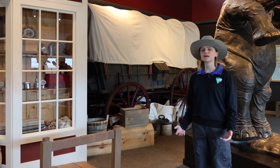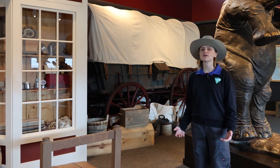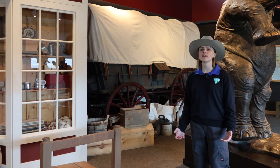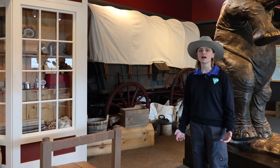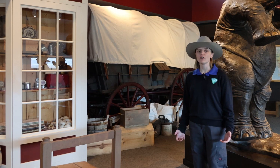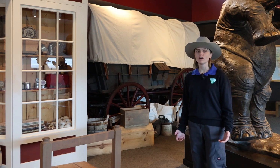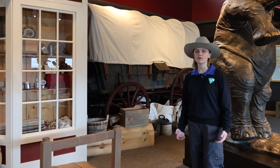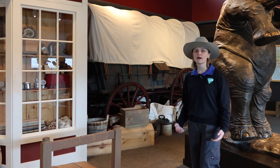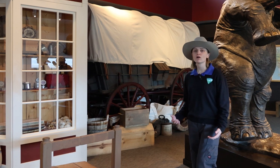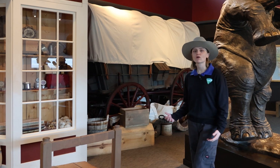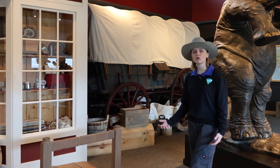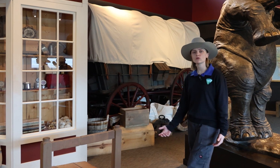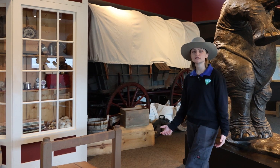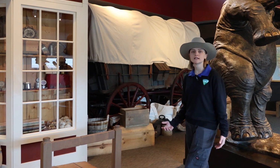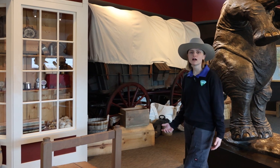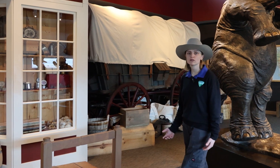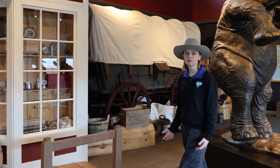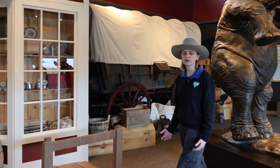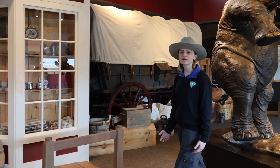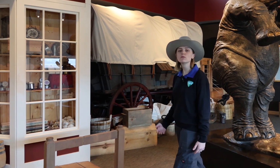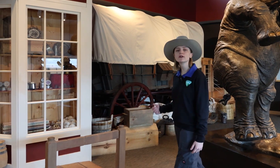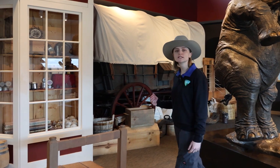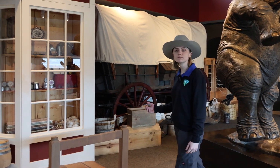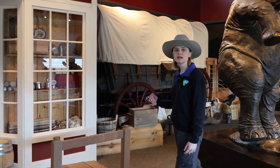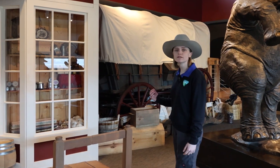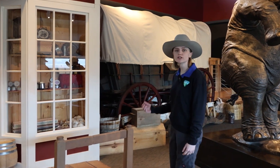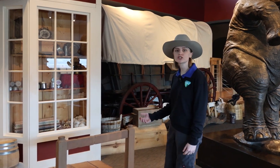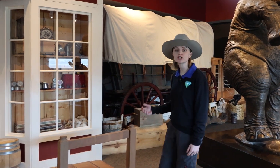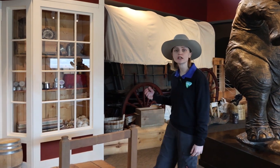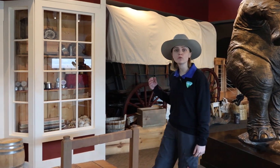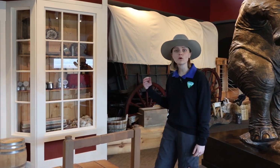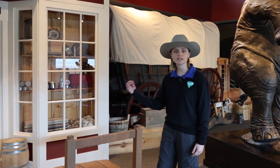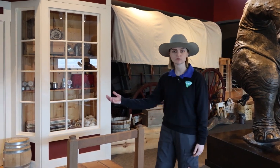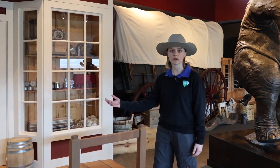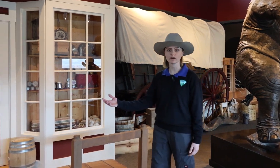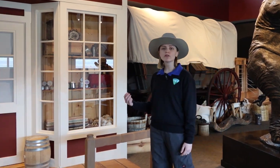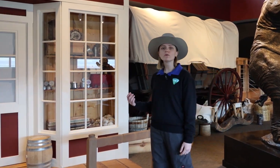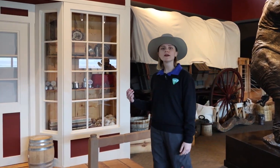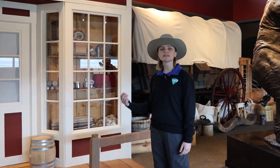found out about gold in California, they wanted to make their journey westward. One of the ways